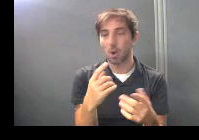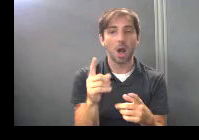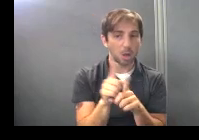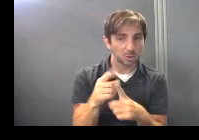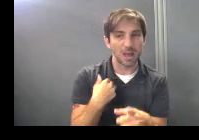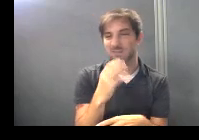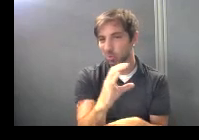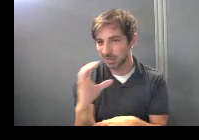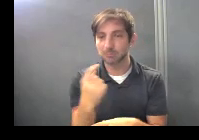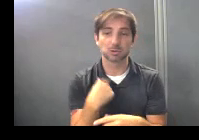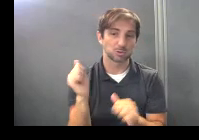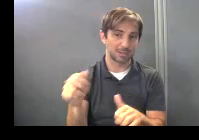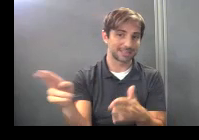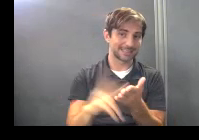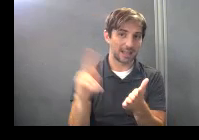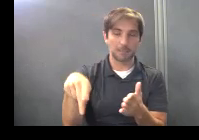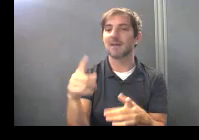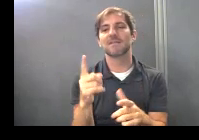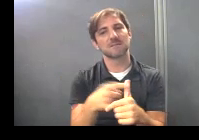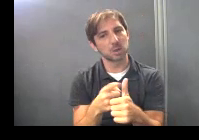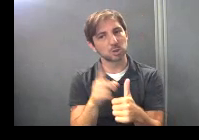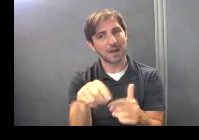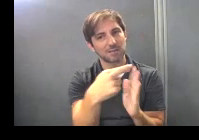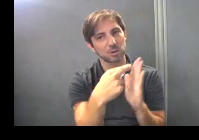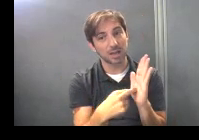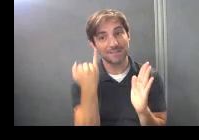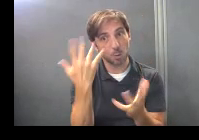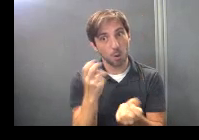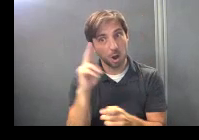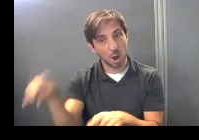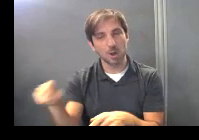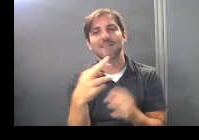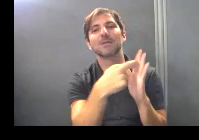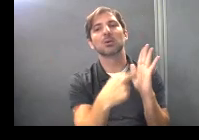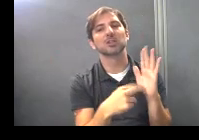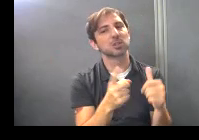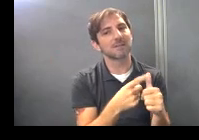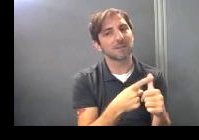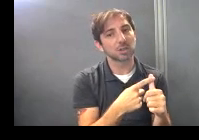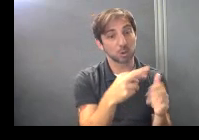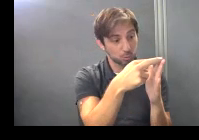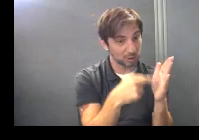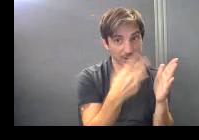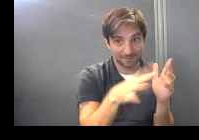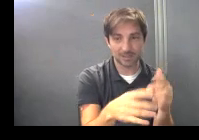YOU CAN SIGN UP. YOU NEED TO REGISTER IN ADVANCE TO ATTEND TO GET THE ZOOM LINK. YOU CAN DO THAT WHILE YOU WATCH THIS.